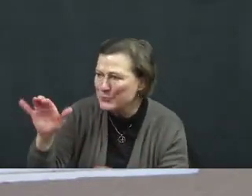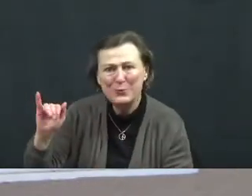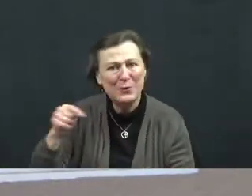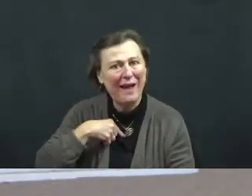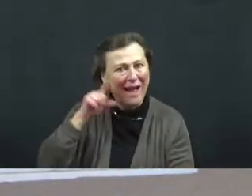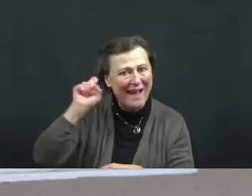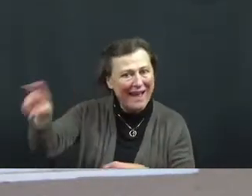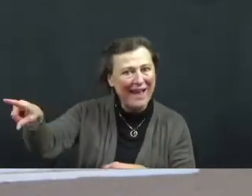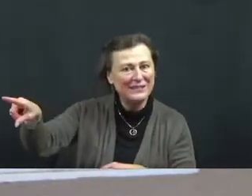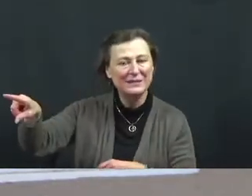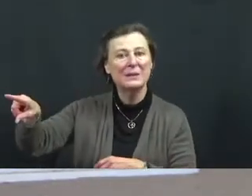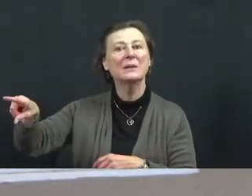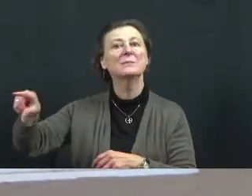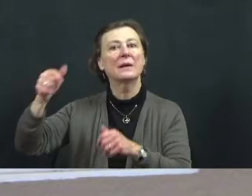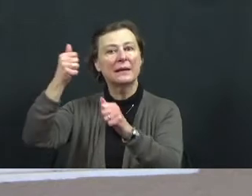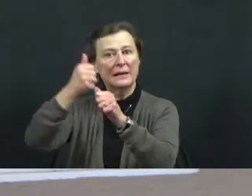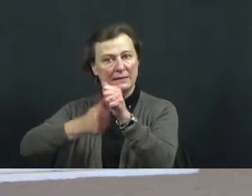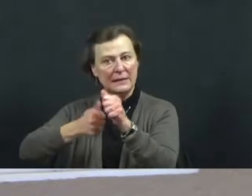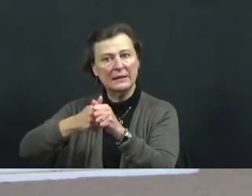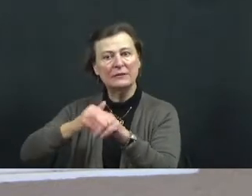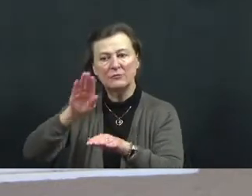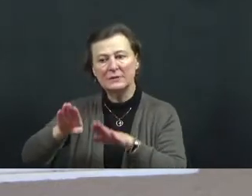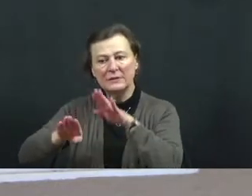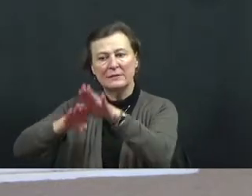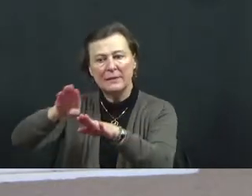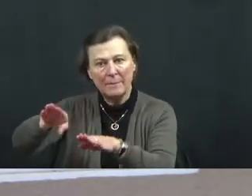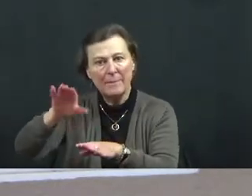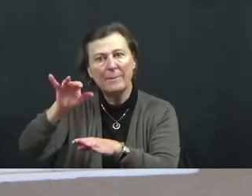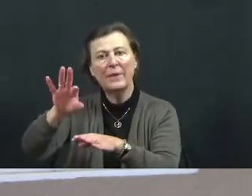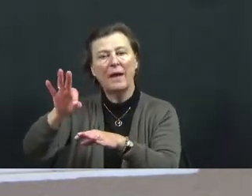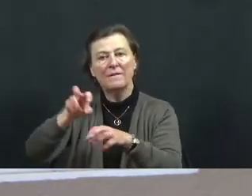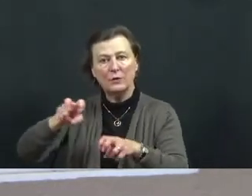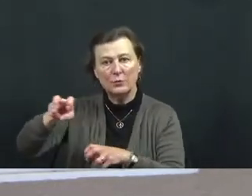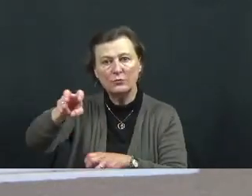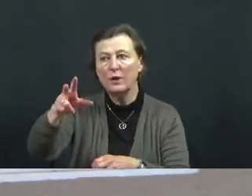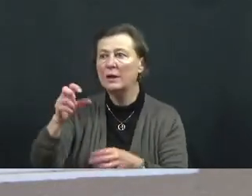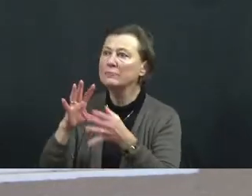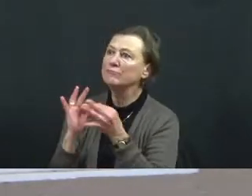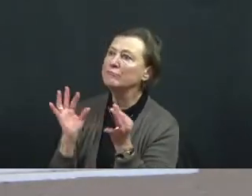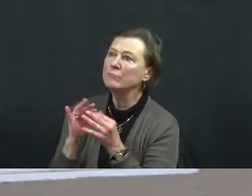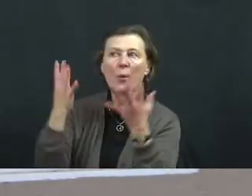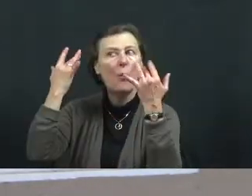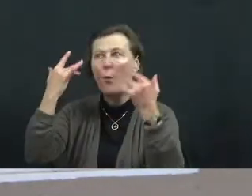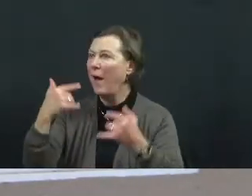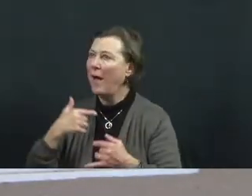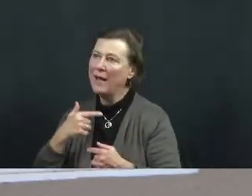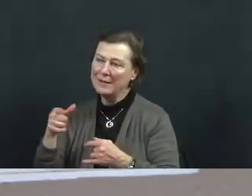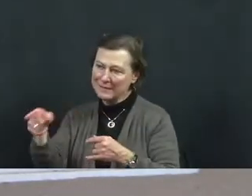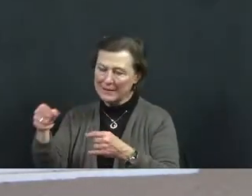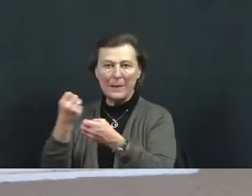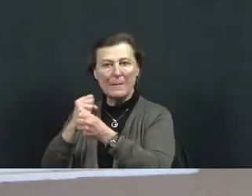And, on each leg of the journey, he told people why he was making this arduous journey.